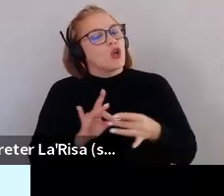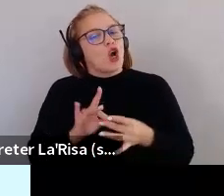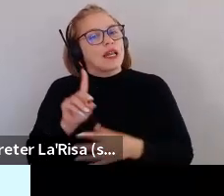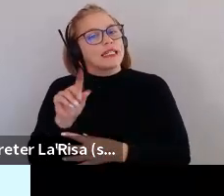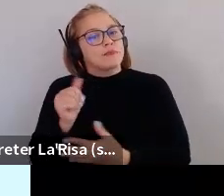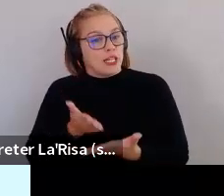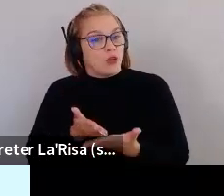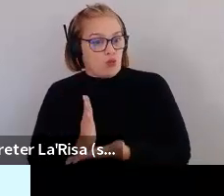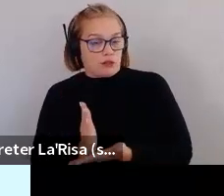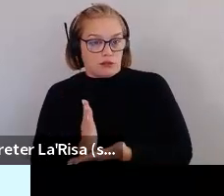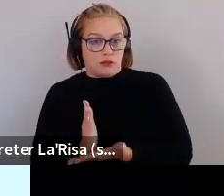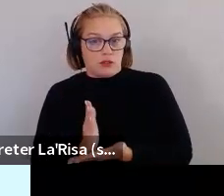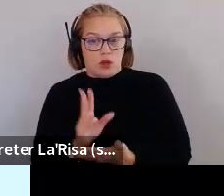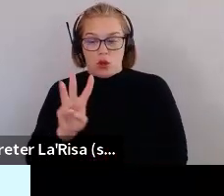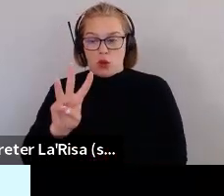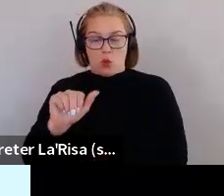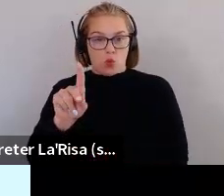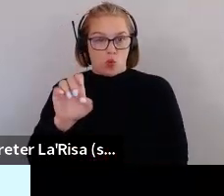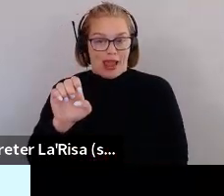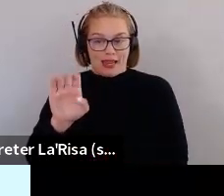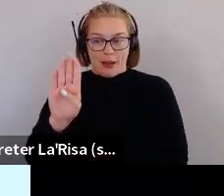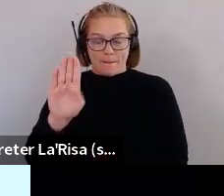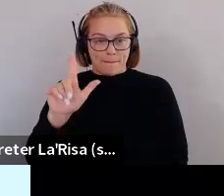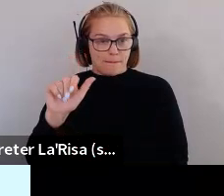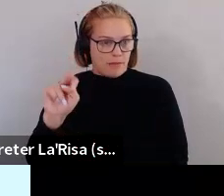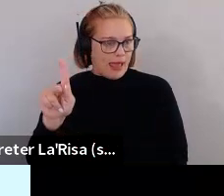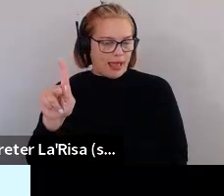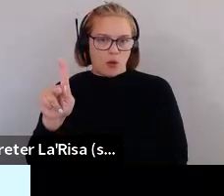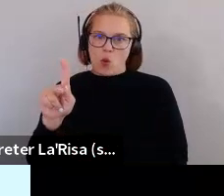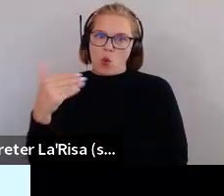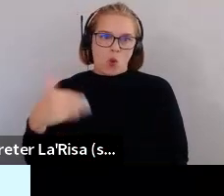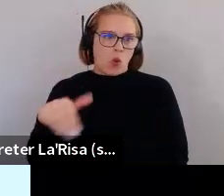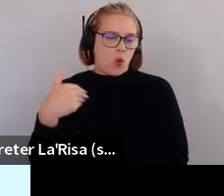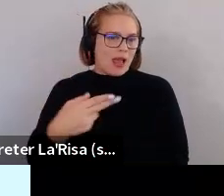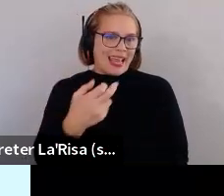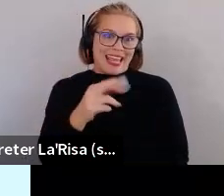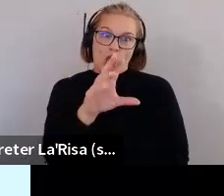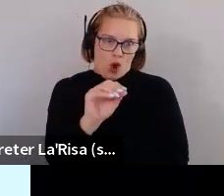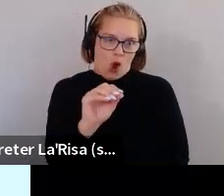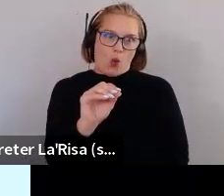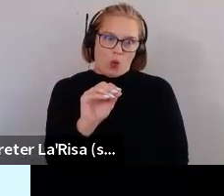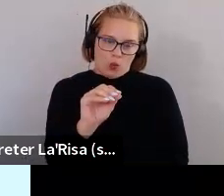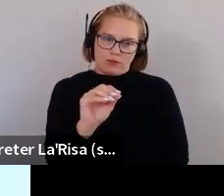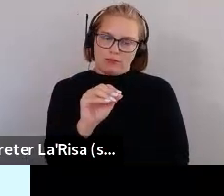pitchfork model.